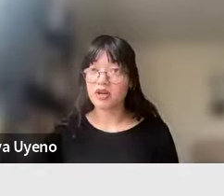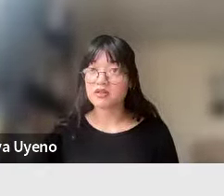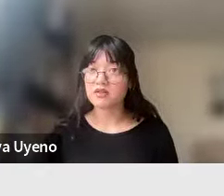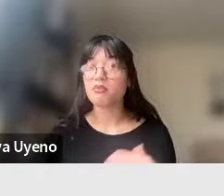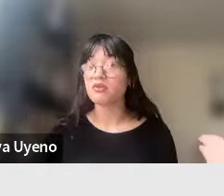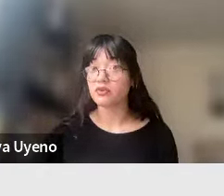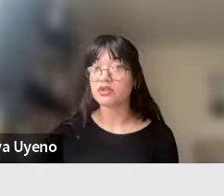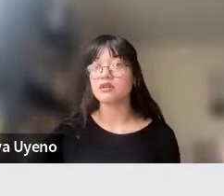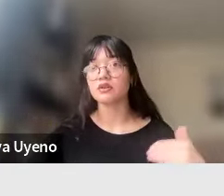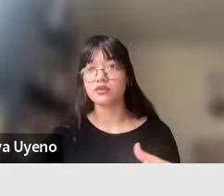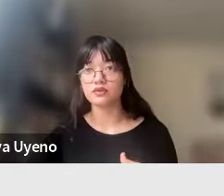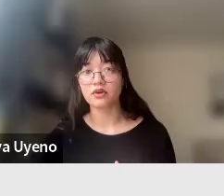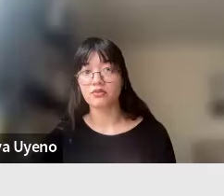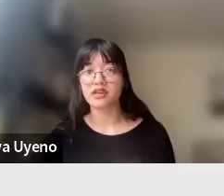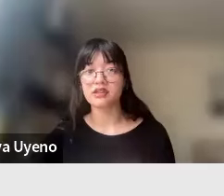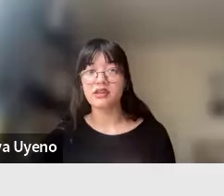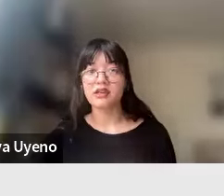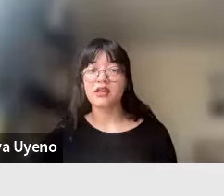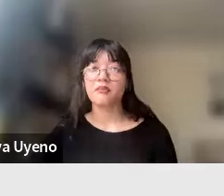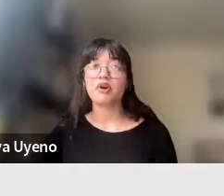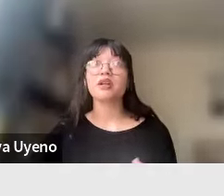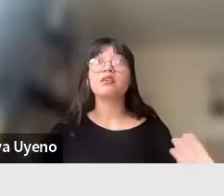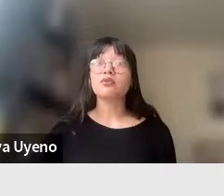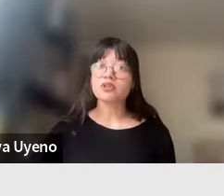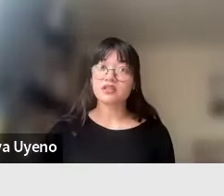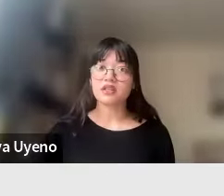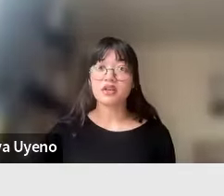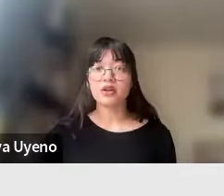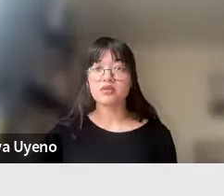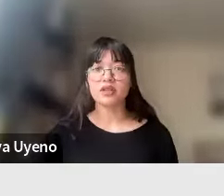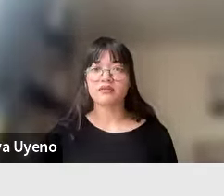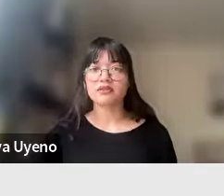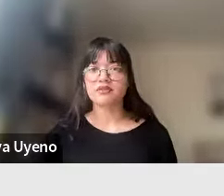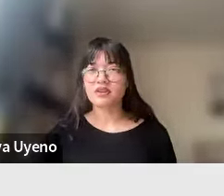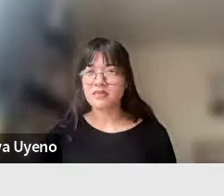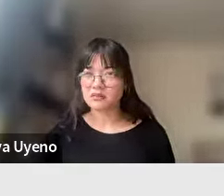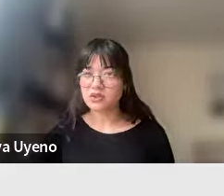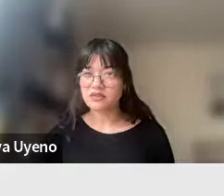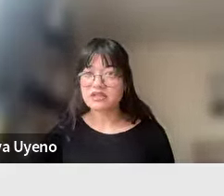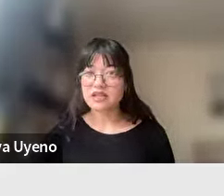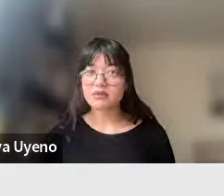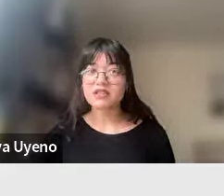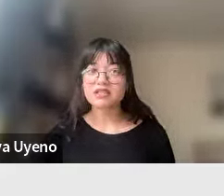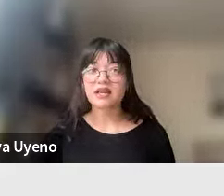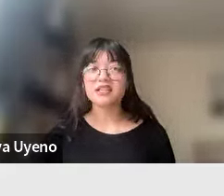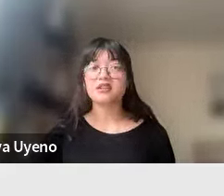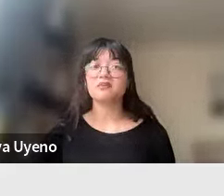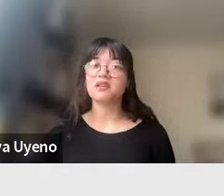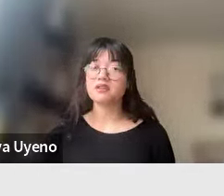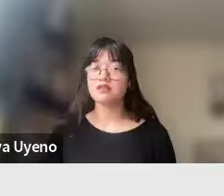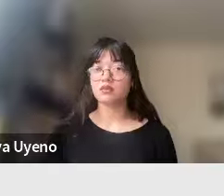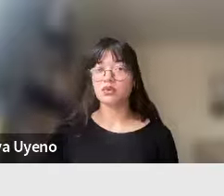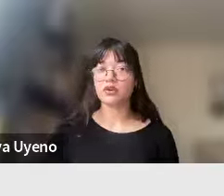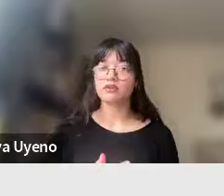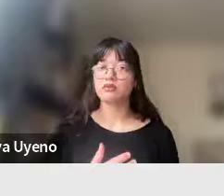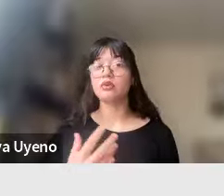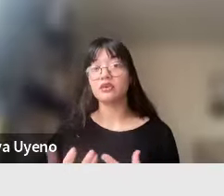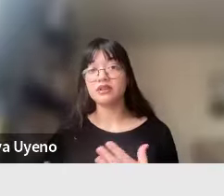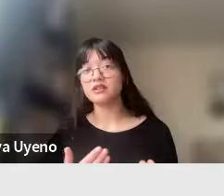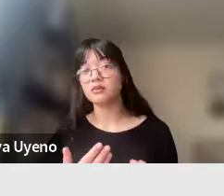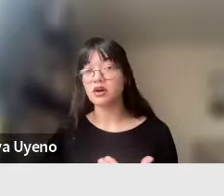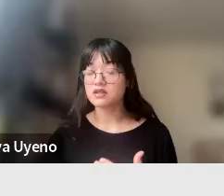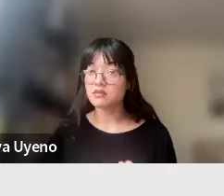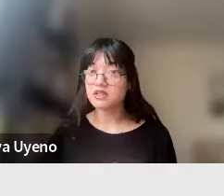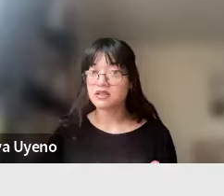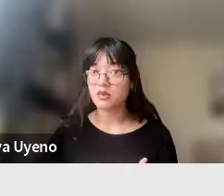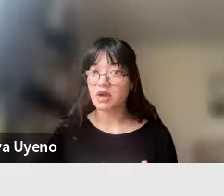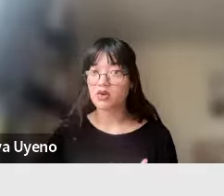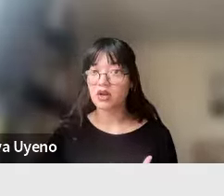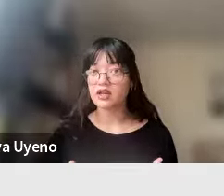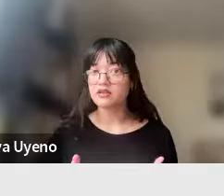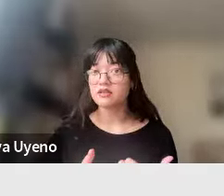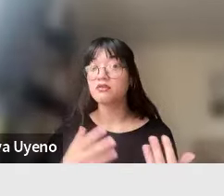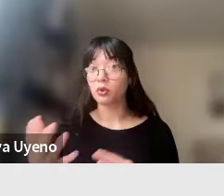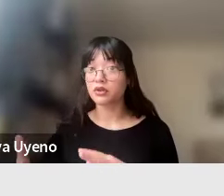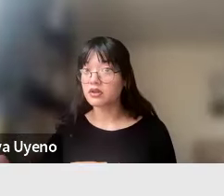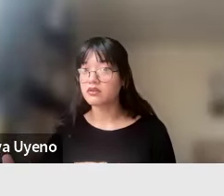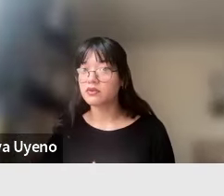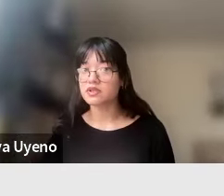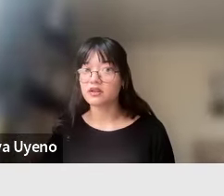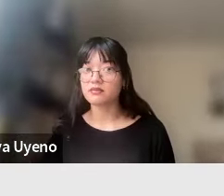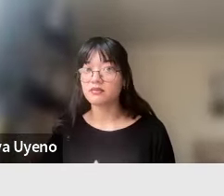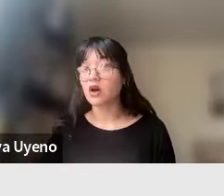deposits on mount Fuji, it would have cost me the same amount as a fourth year of full time